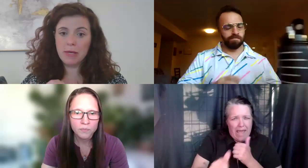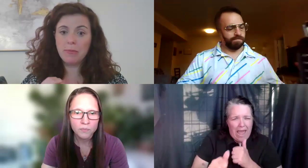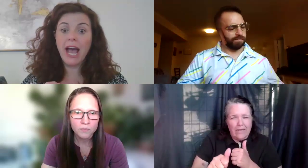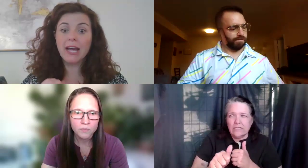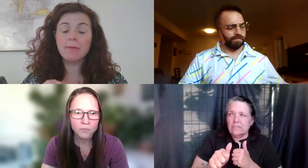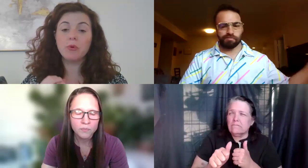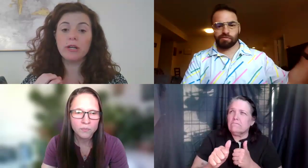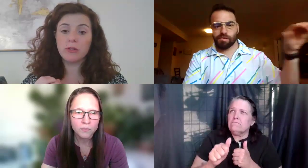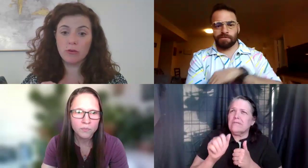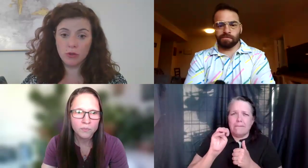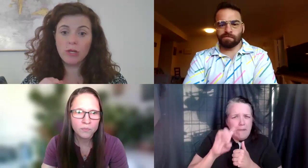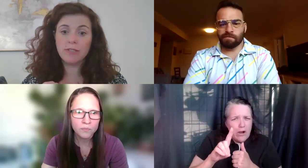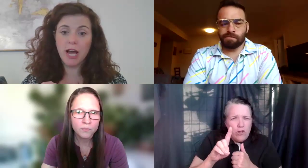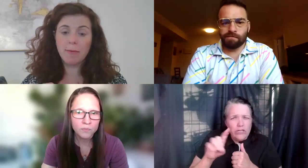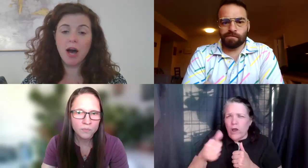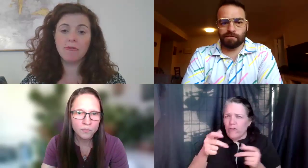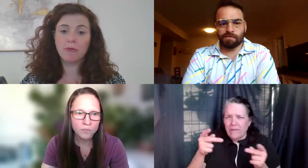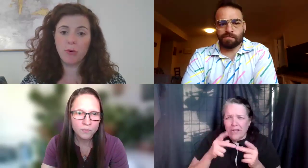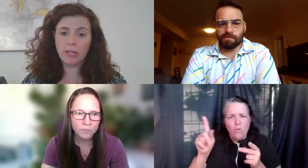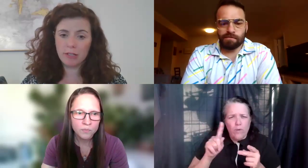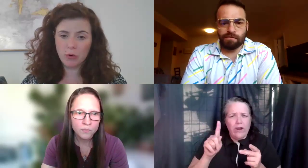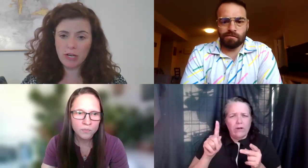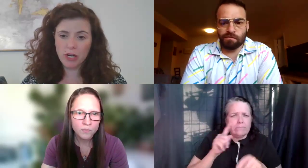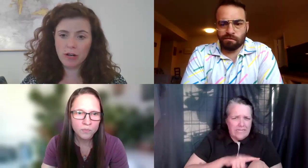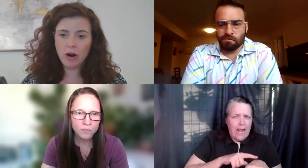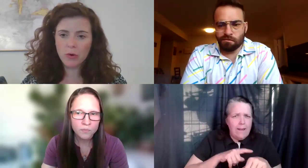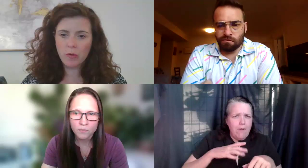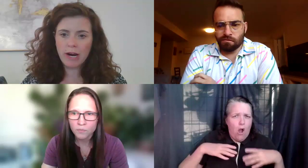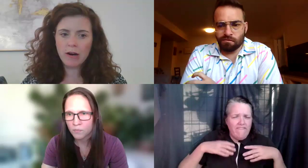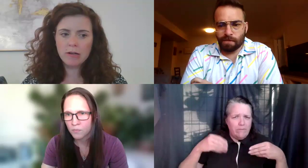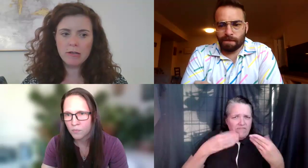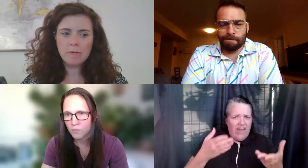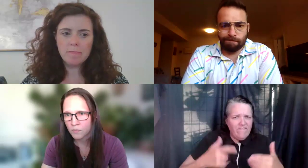people can -- employers do give time off for living donation. Are you aware?